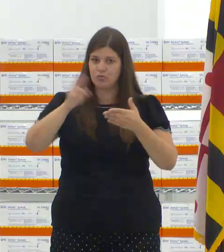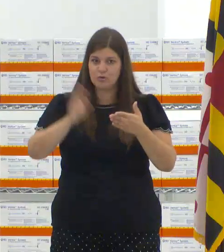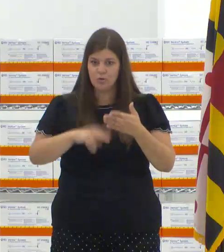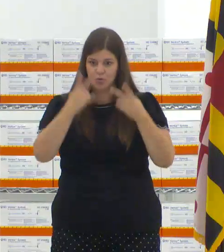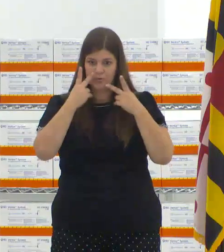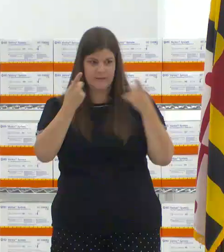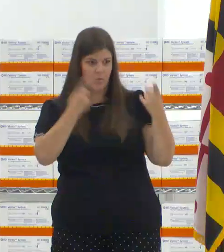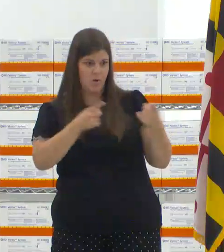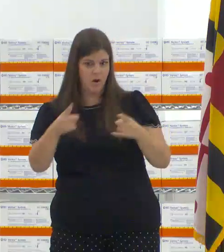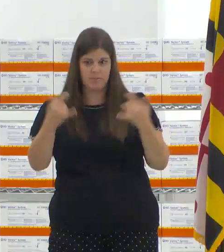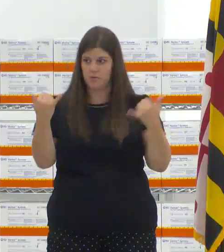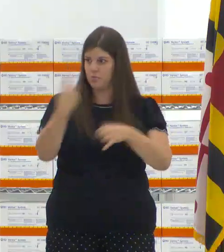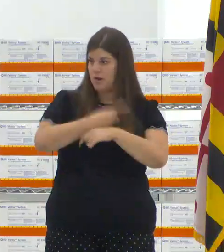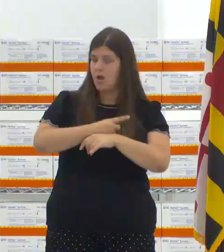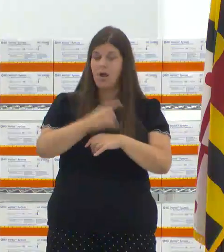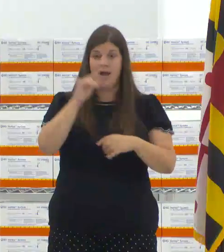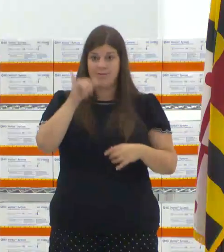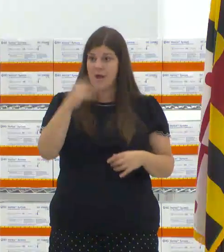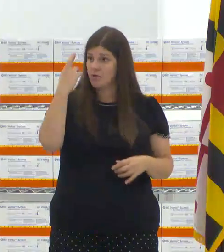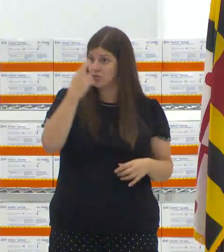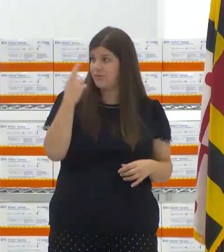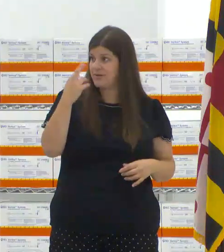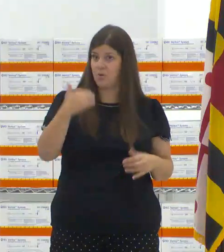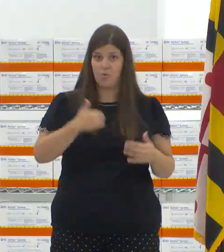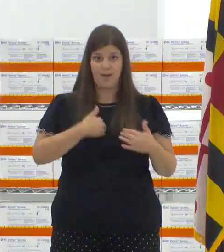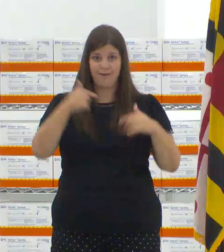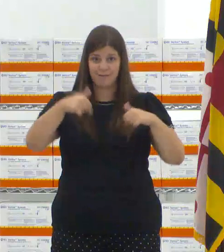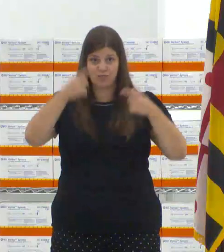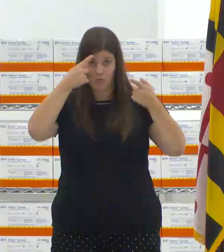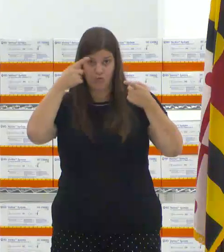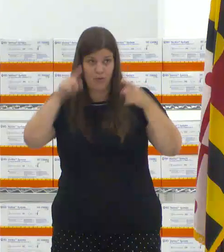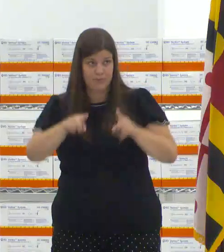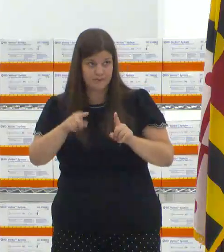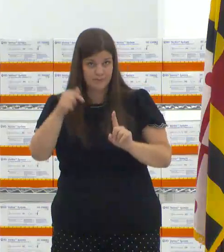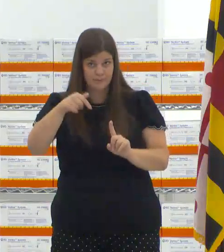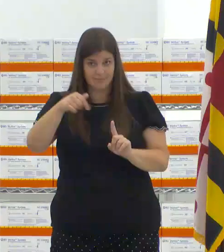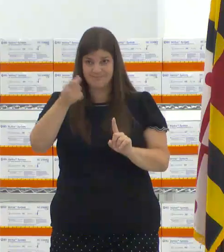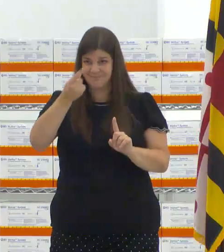so maybe we help get them moving a little bit. But they will help with the nursing homes and we certainly appreciate that.